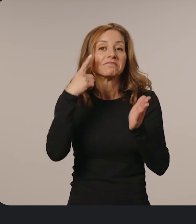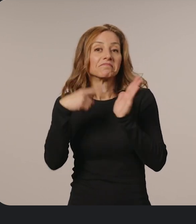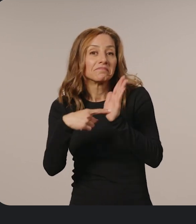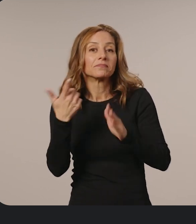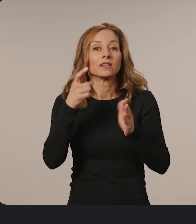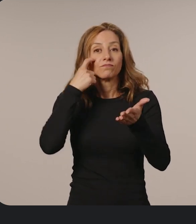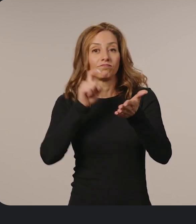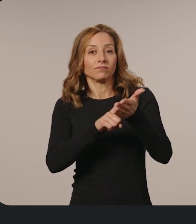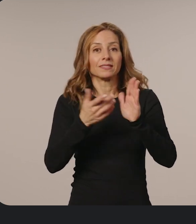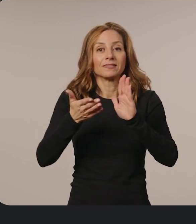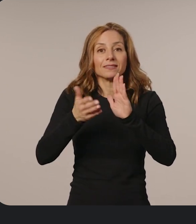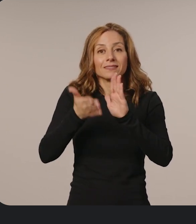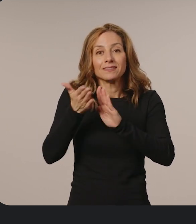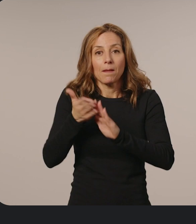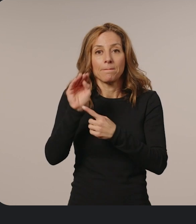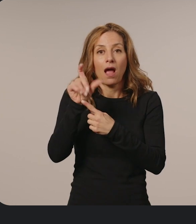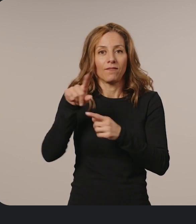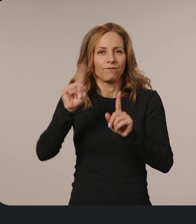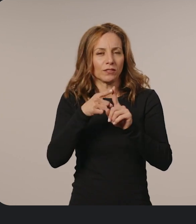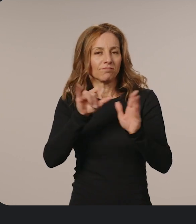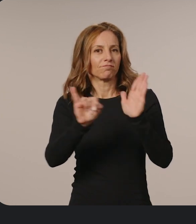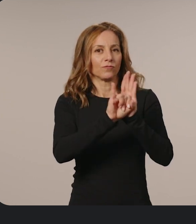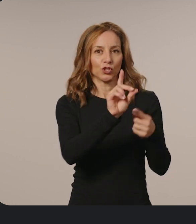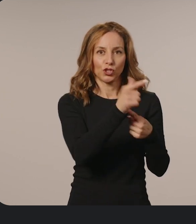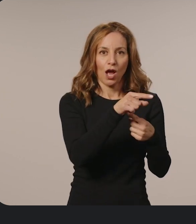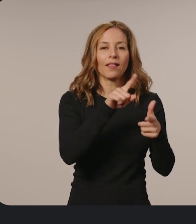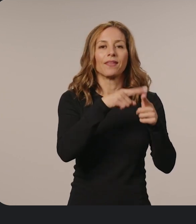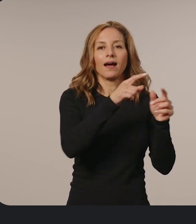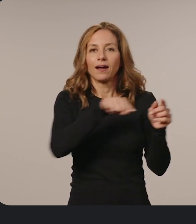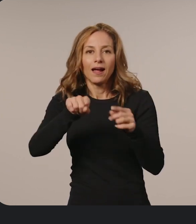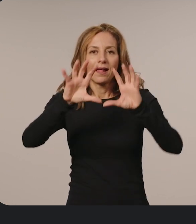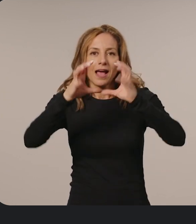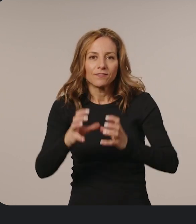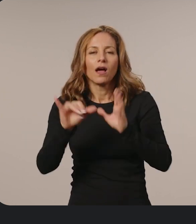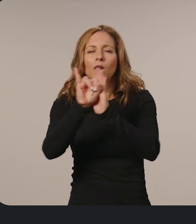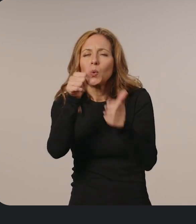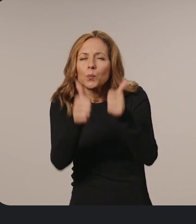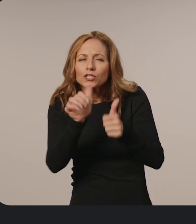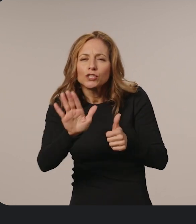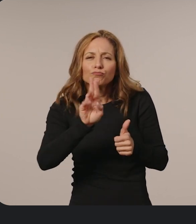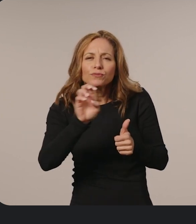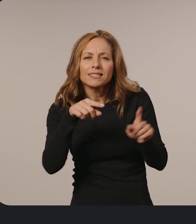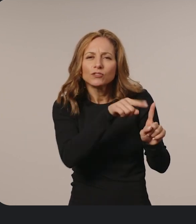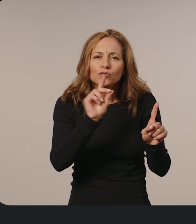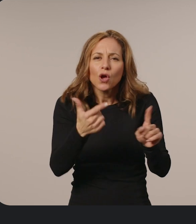say, running a detector model to first recognize a dog followed by a classifier to identify its breed.